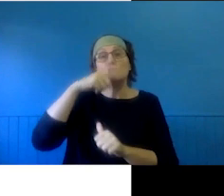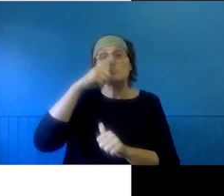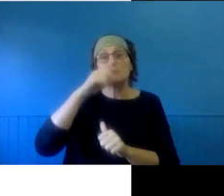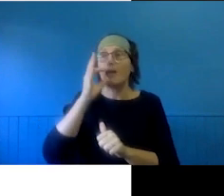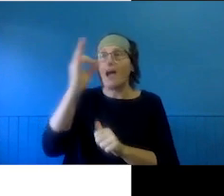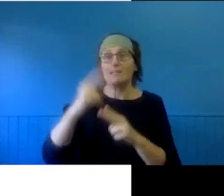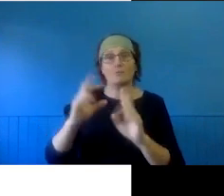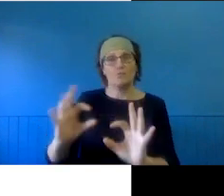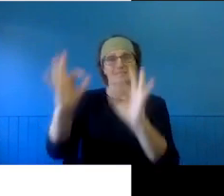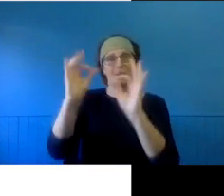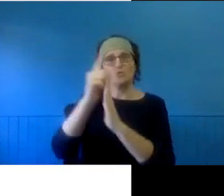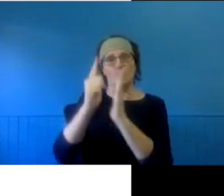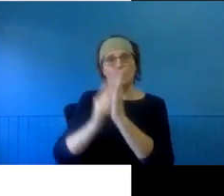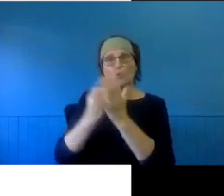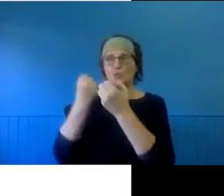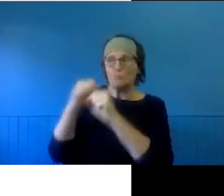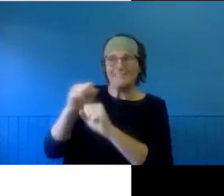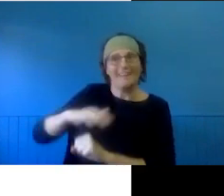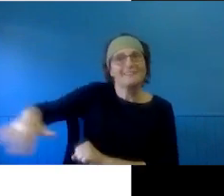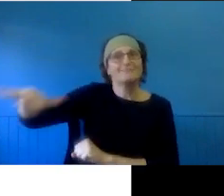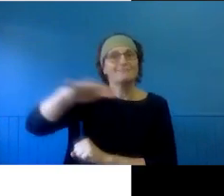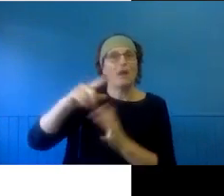to protect Indigenous Cultural and Intellectual Property in Australia.